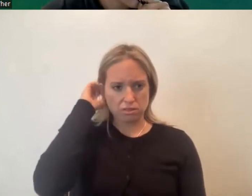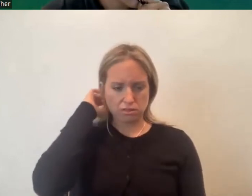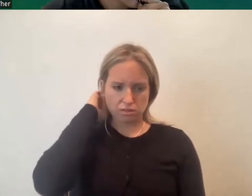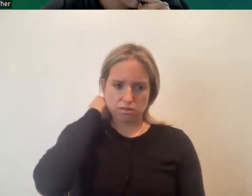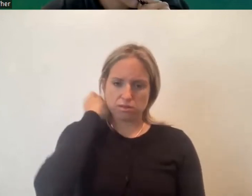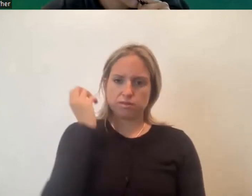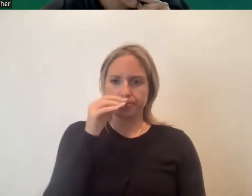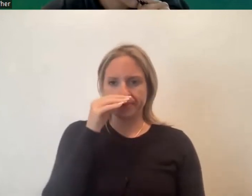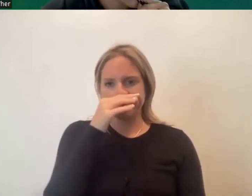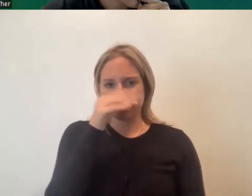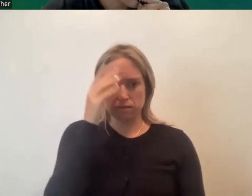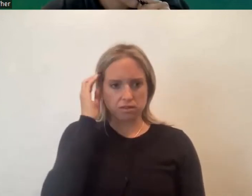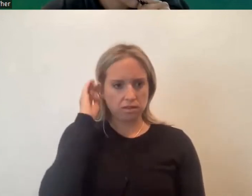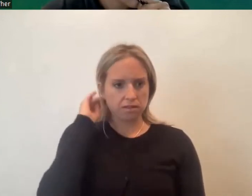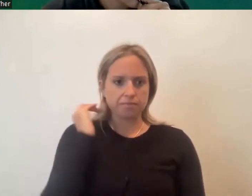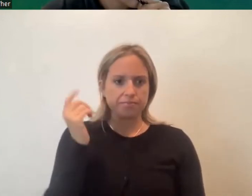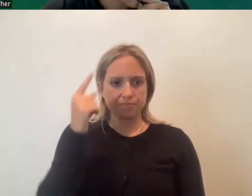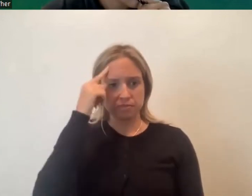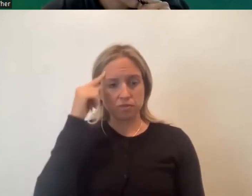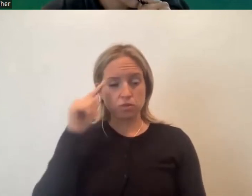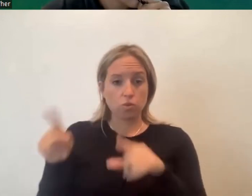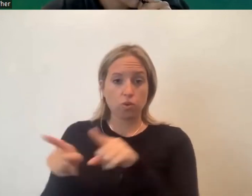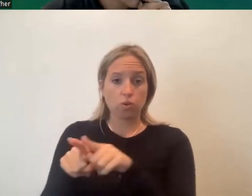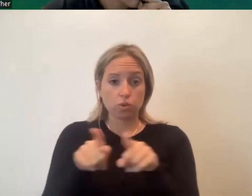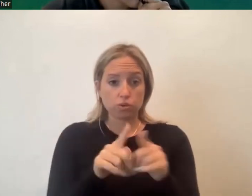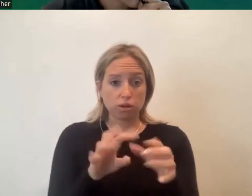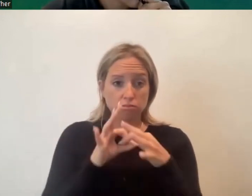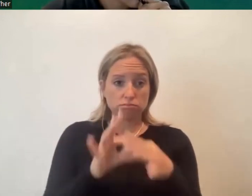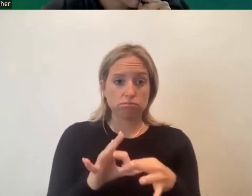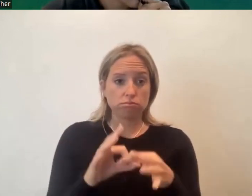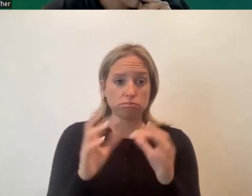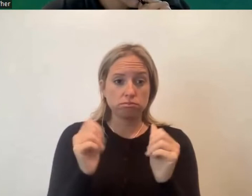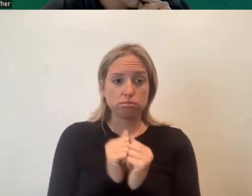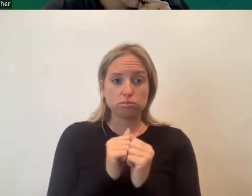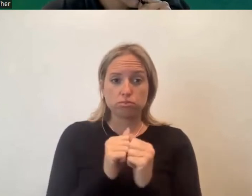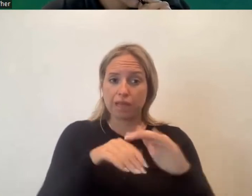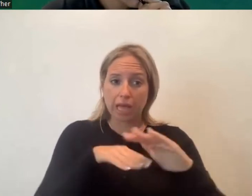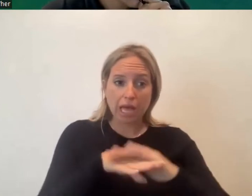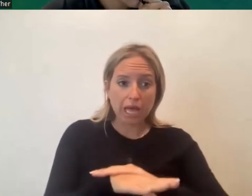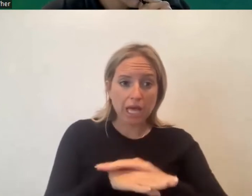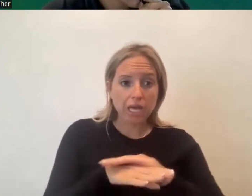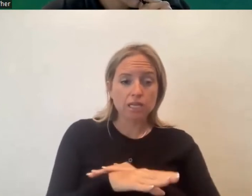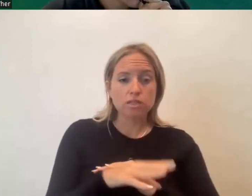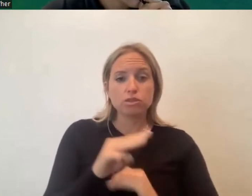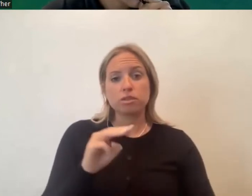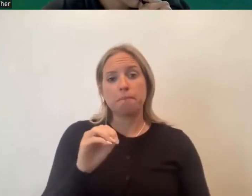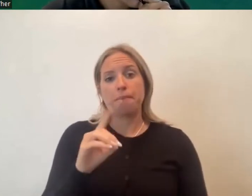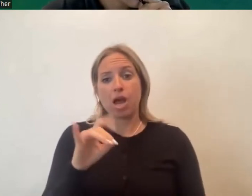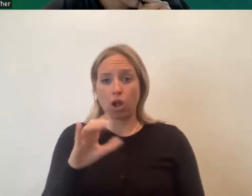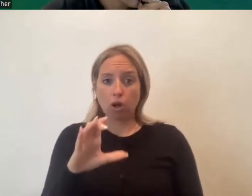I think it also goes to access to medical treatment, access to diagnoses.